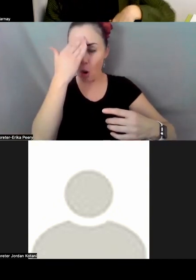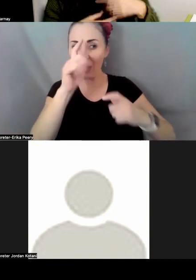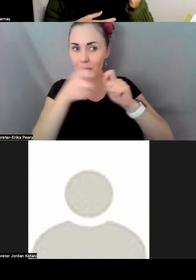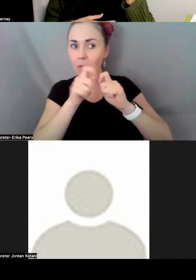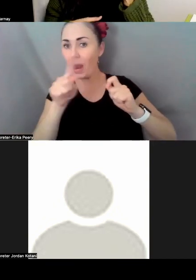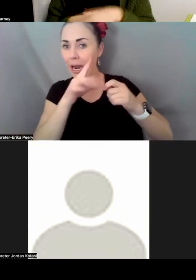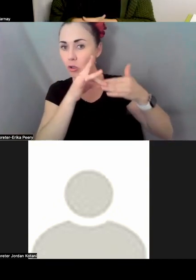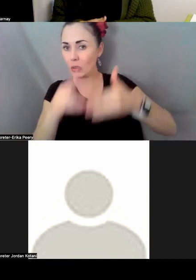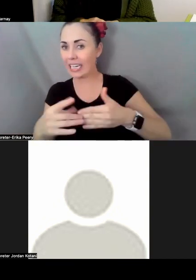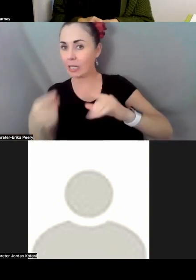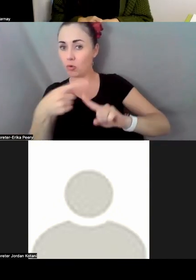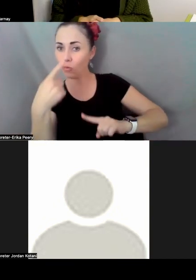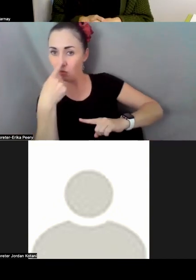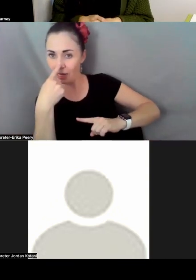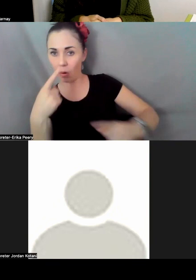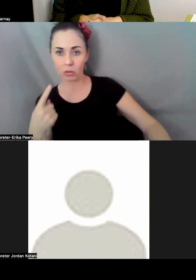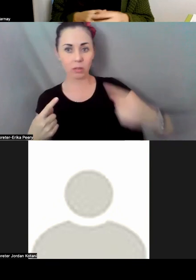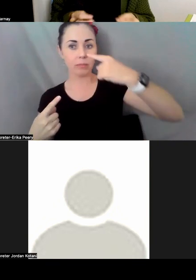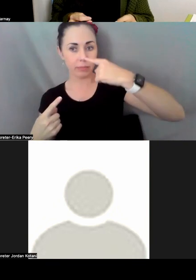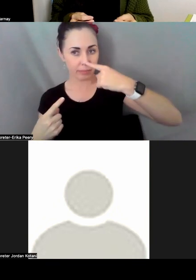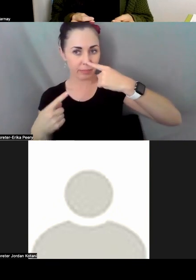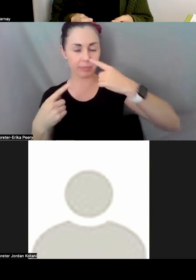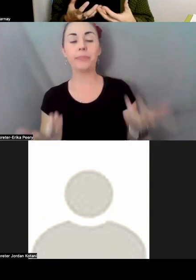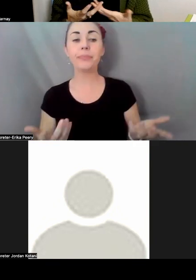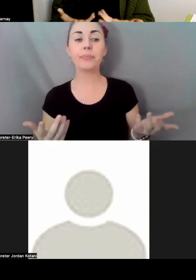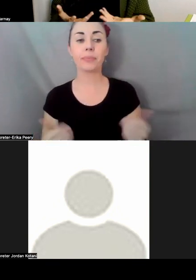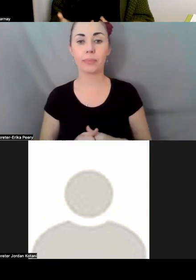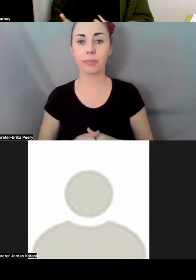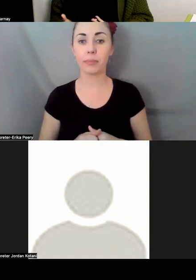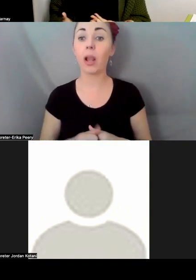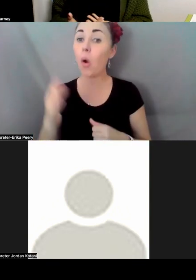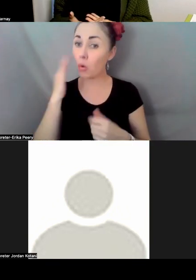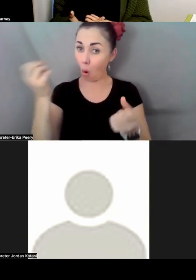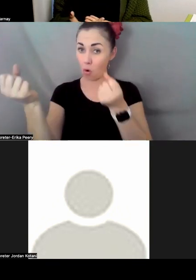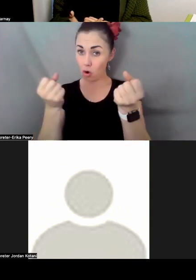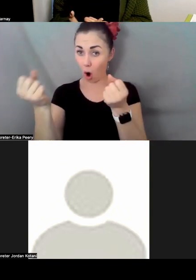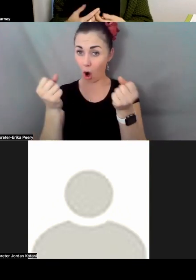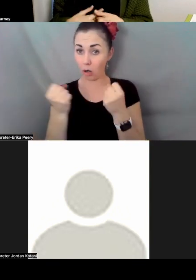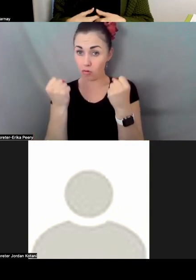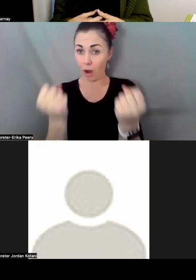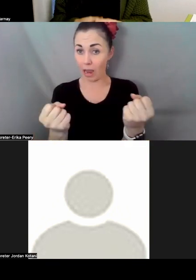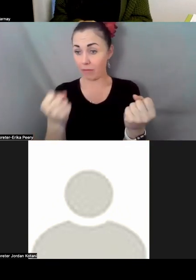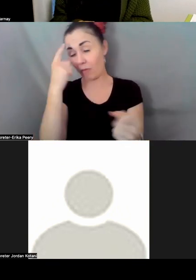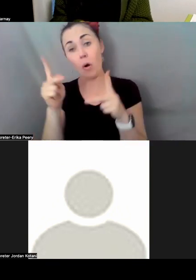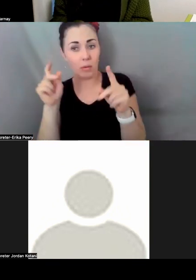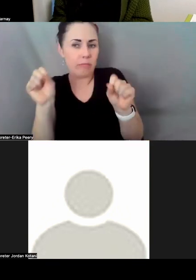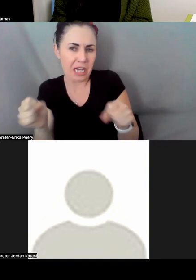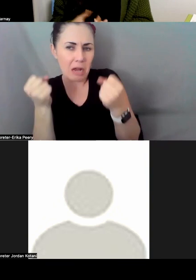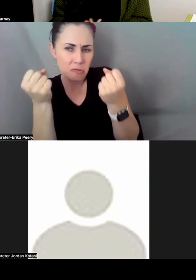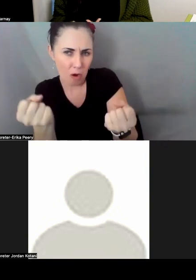to my nose. Our ability to drive a car, for those of us that can drive, that is based on